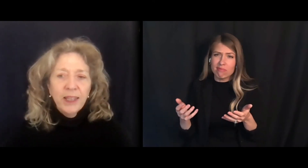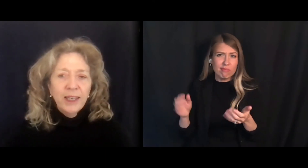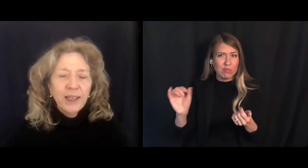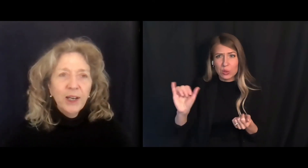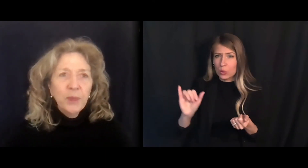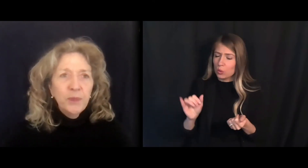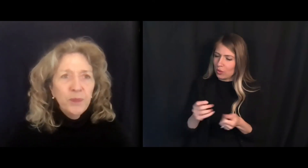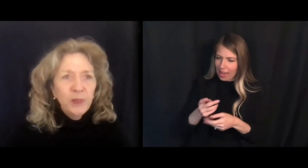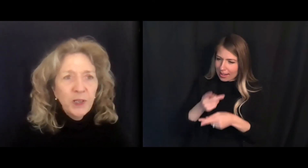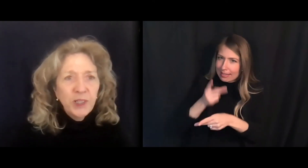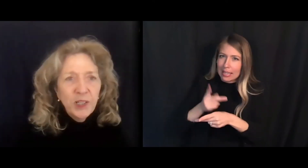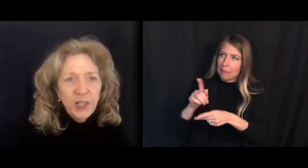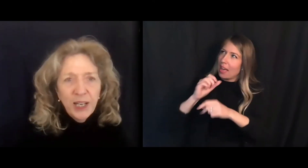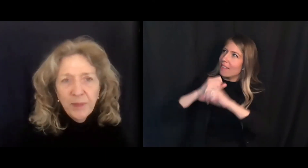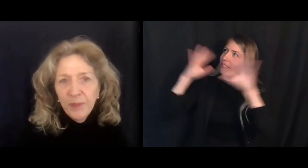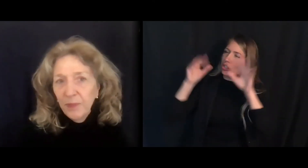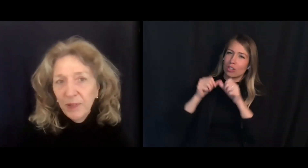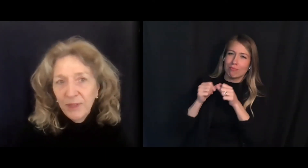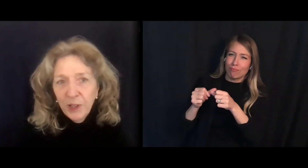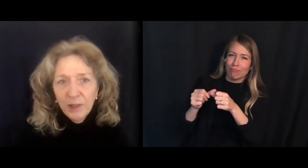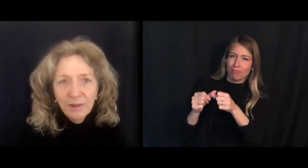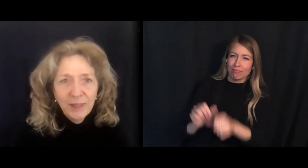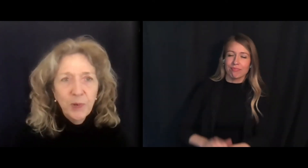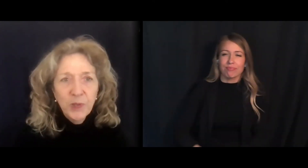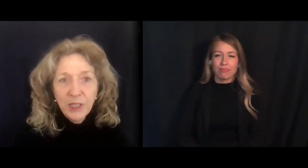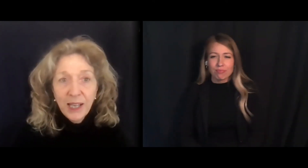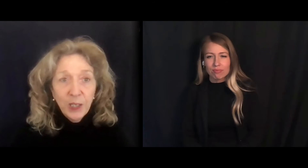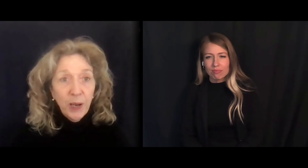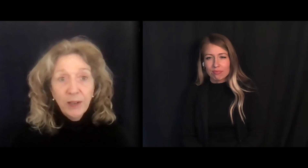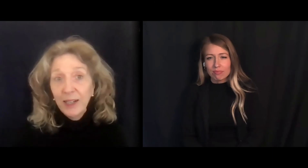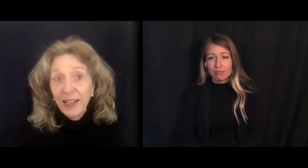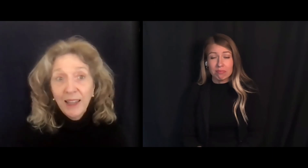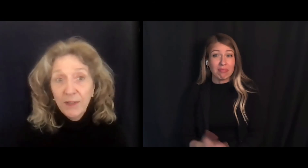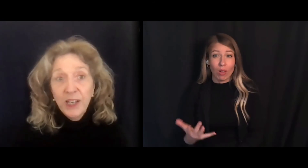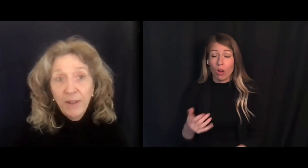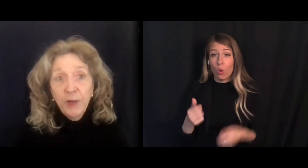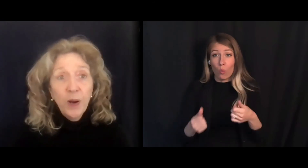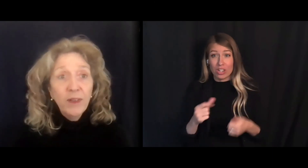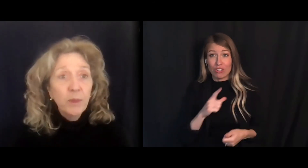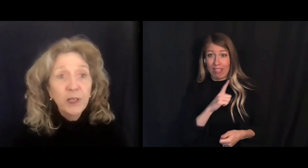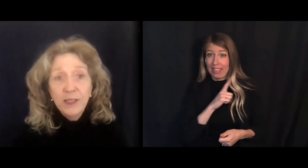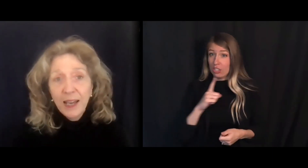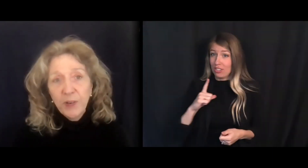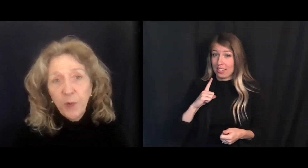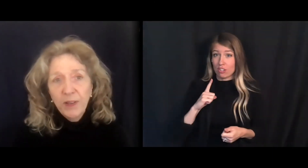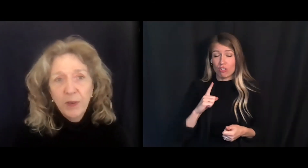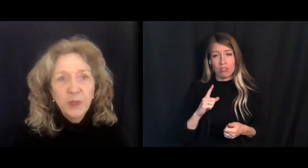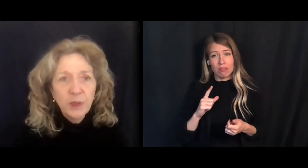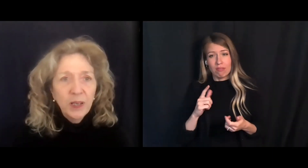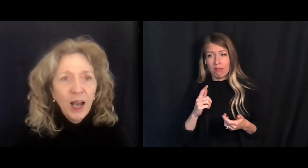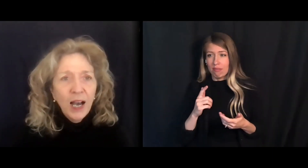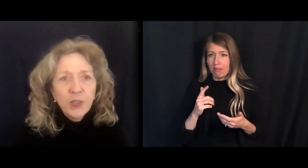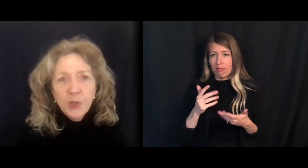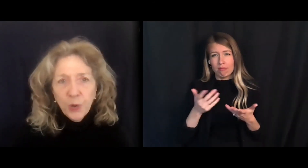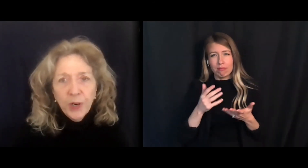The legislation that I feel the most excited about, and I loved every one of them, because every one of them was a story